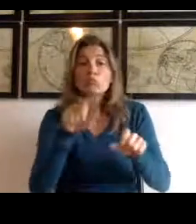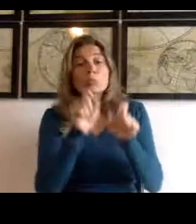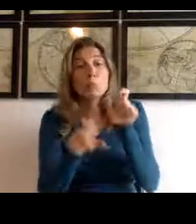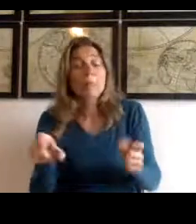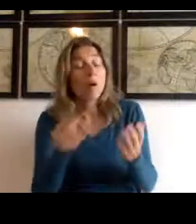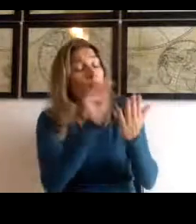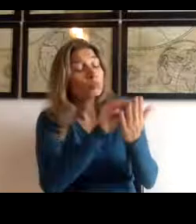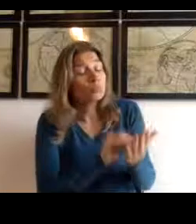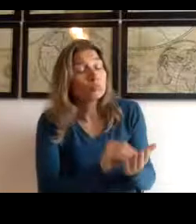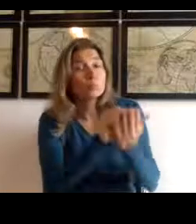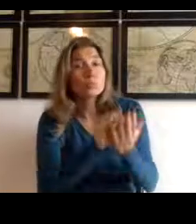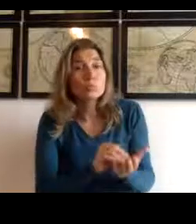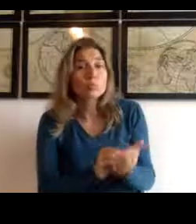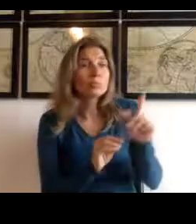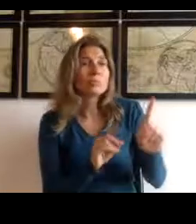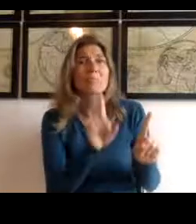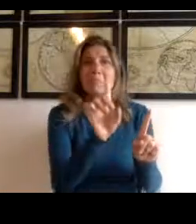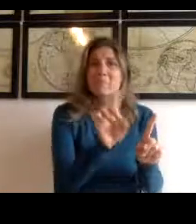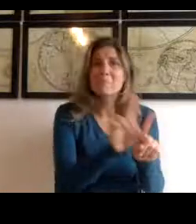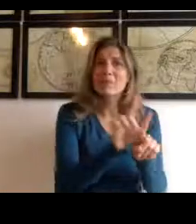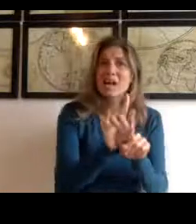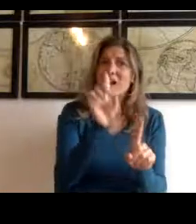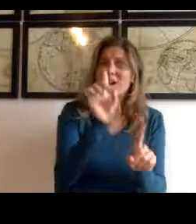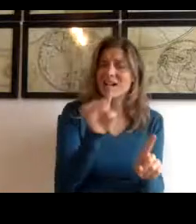So we receive many phone calls and emails